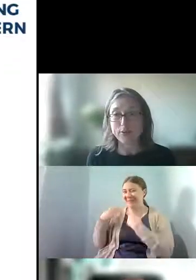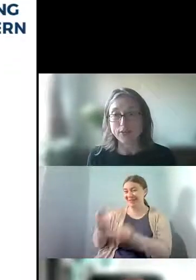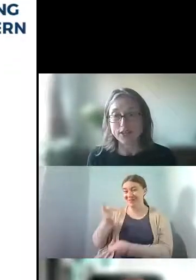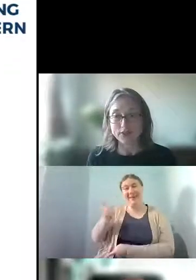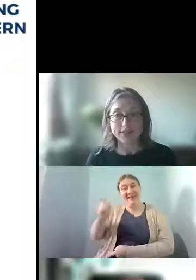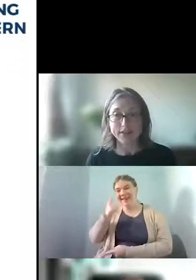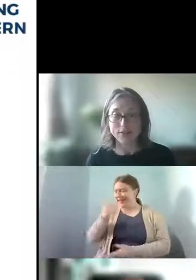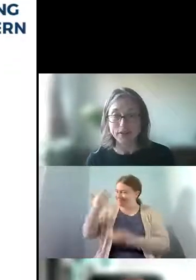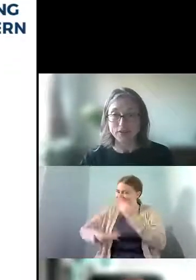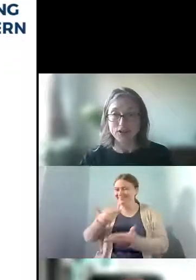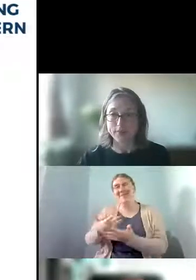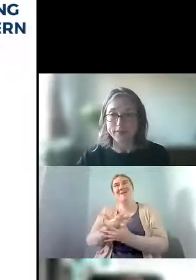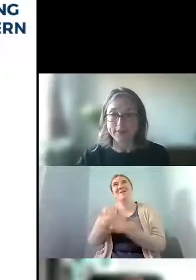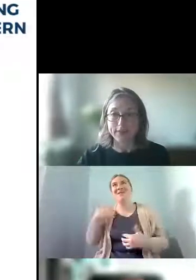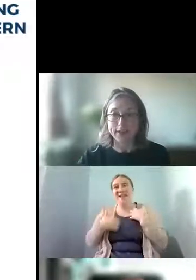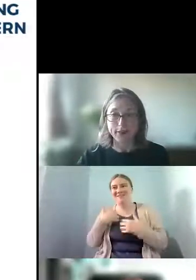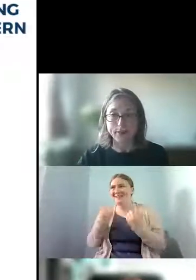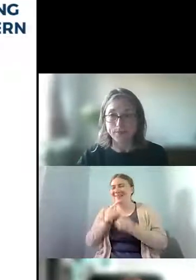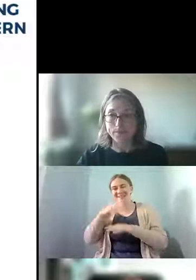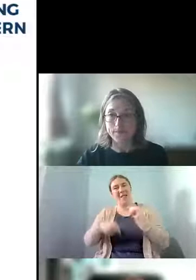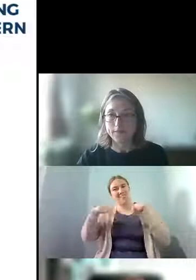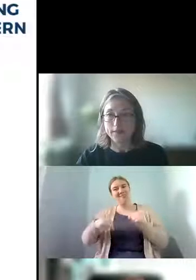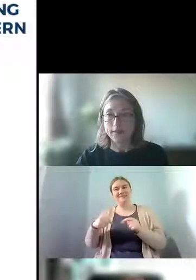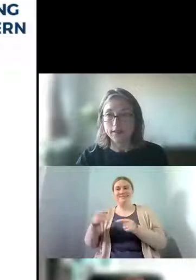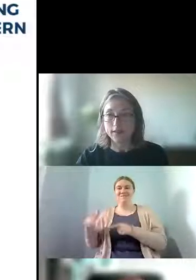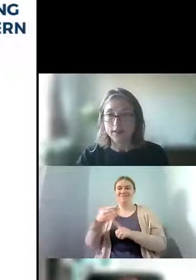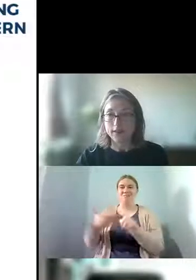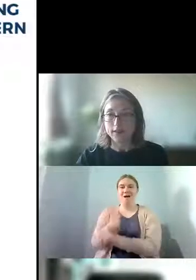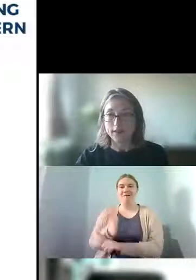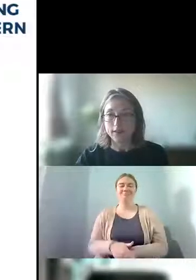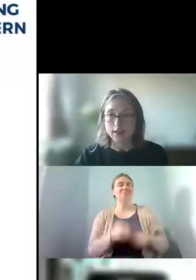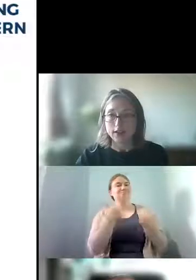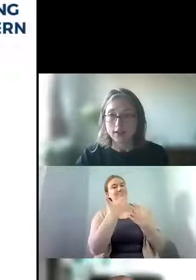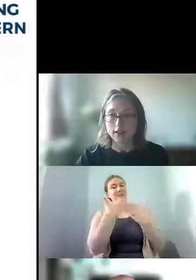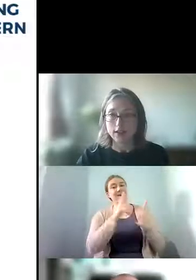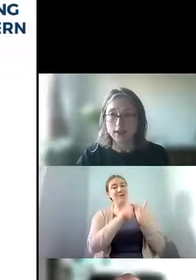the interesting stuff about this fish pass thank you thanks jennie i've been asked to speak to you